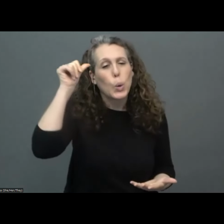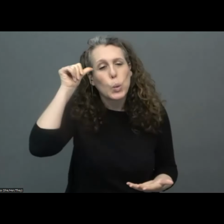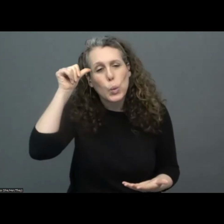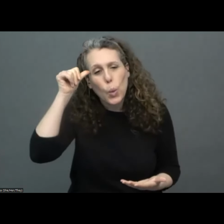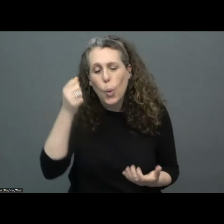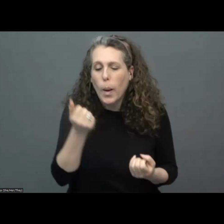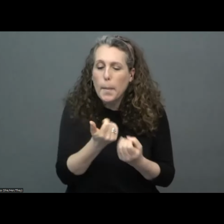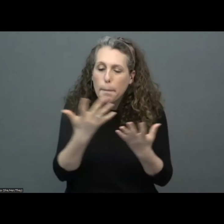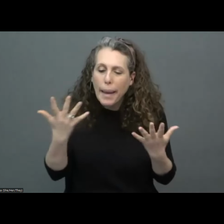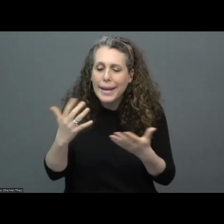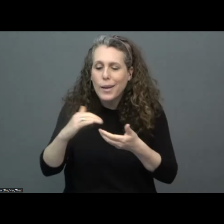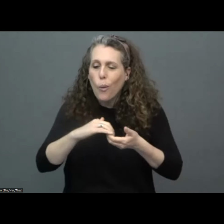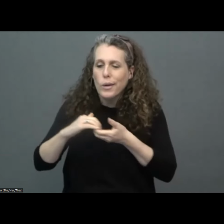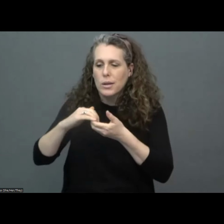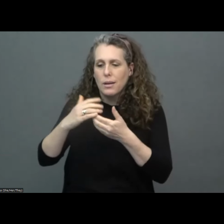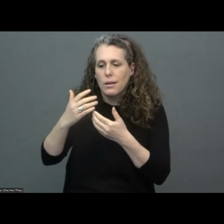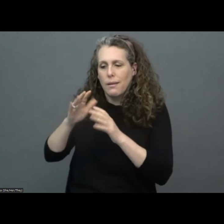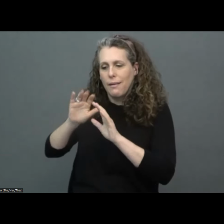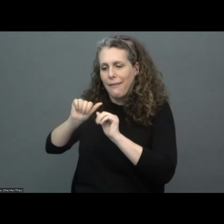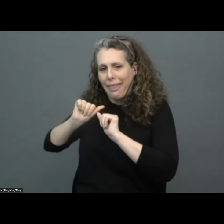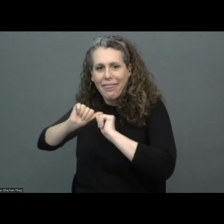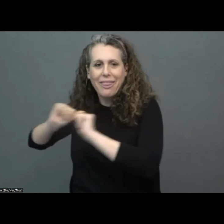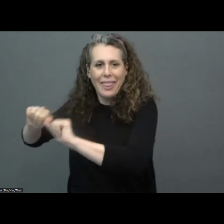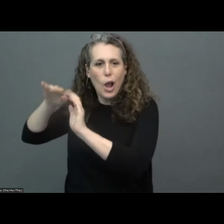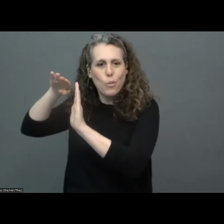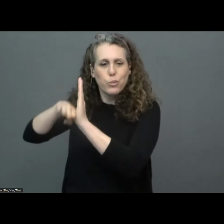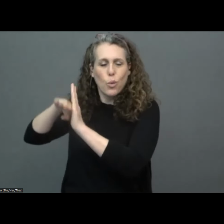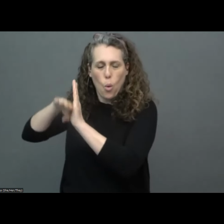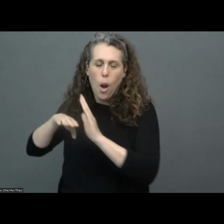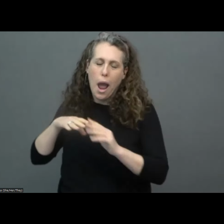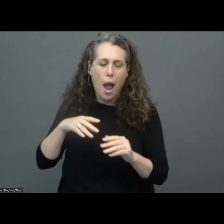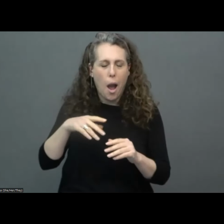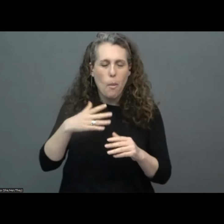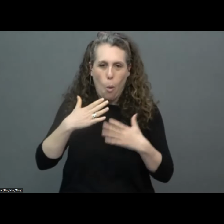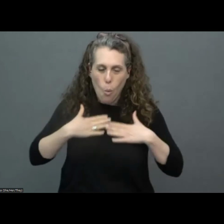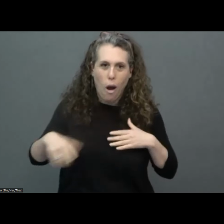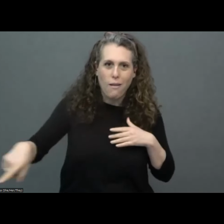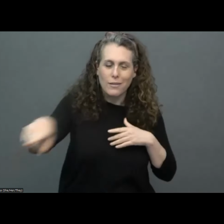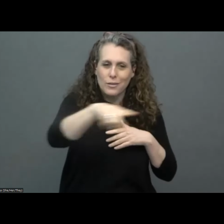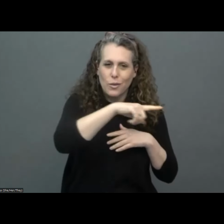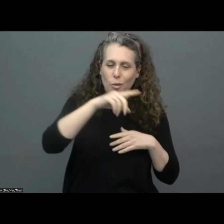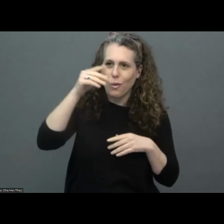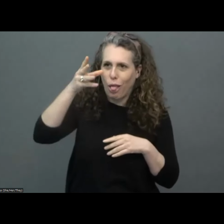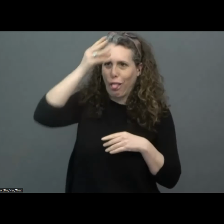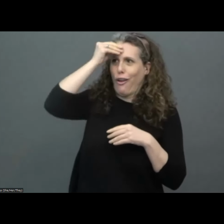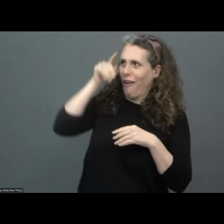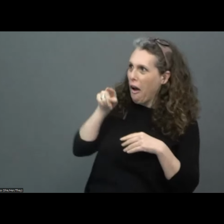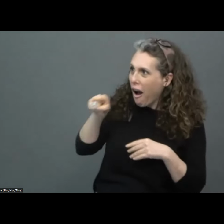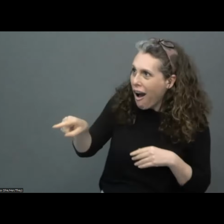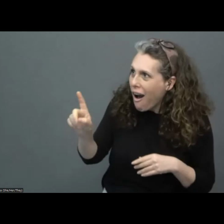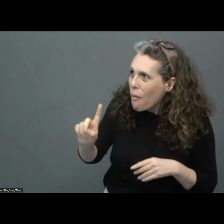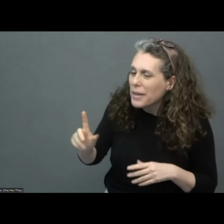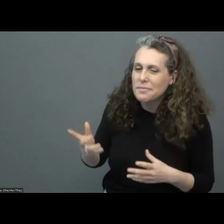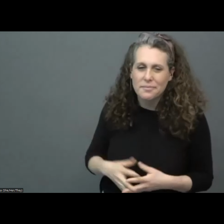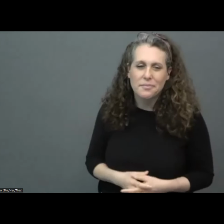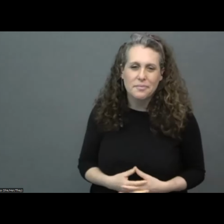which are very interesting to be aware of. So yeah, I see that some people would request